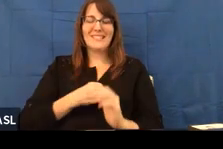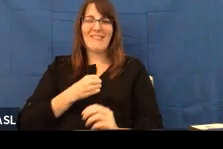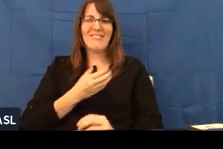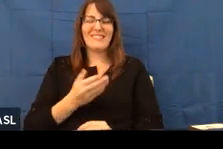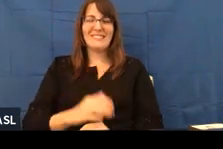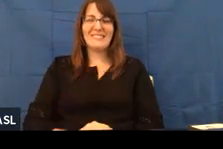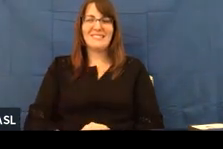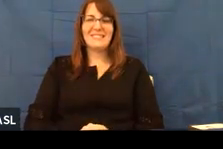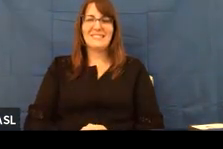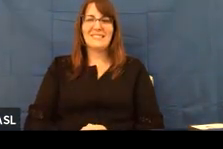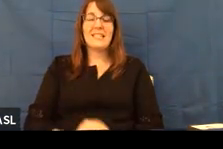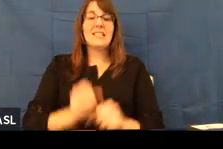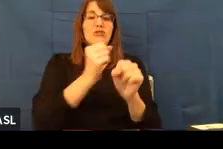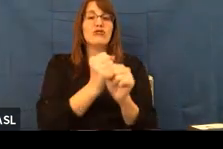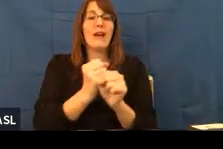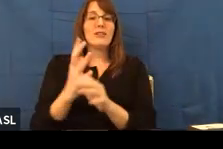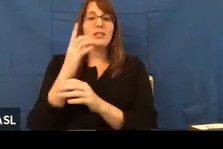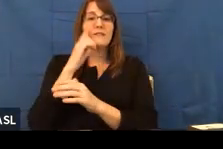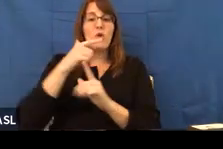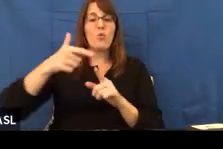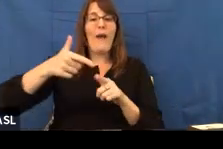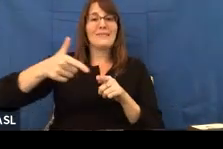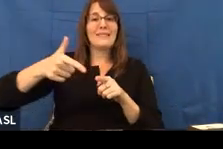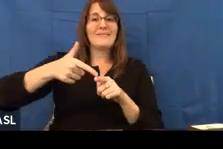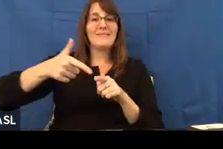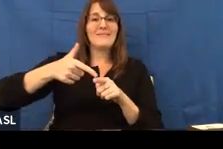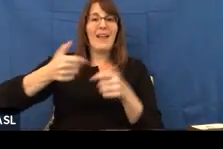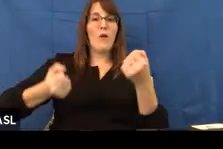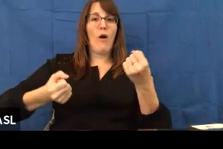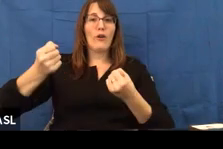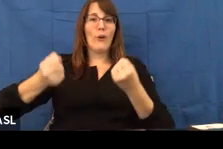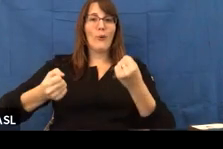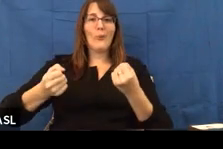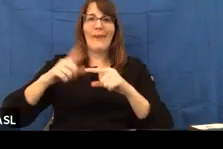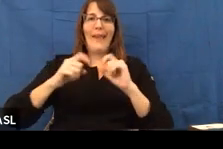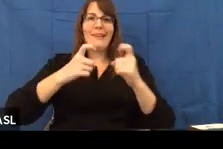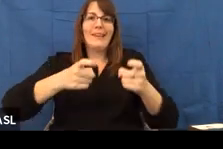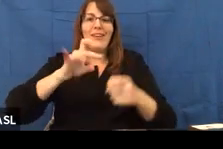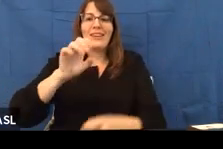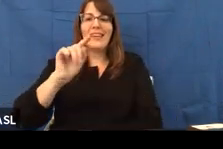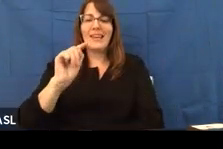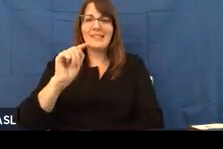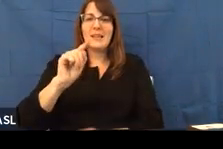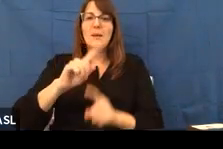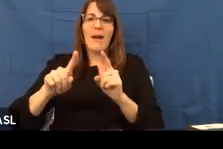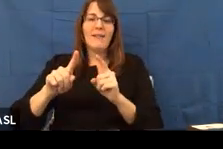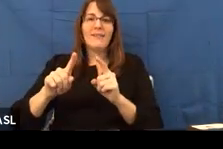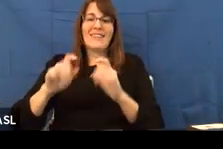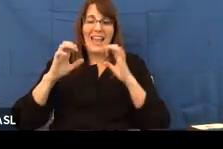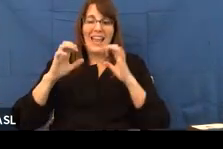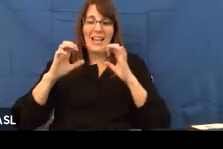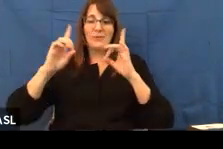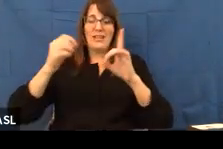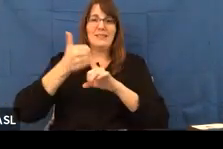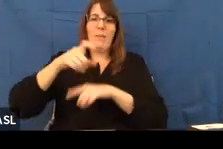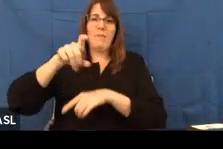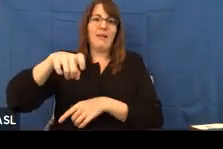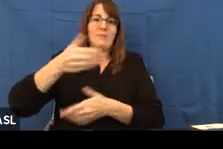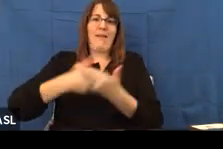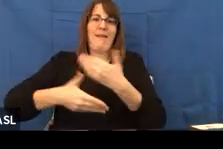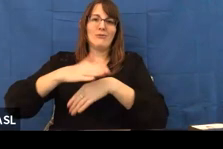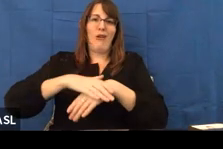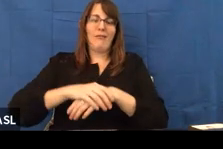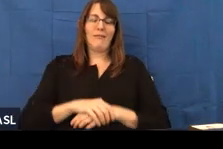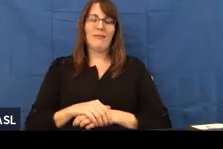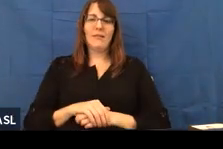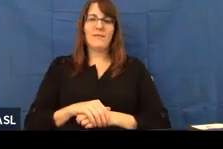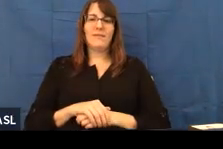Allison Frenzel : Strategies for welding auto where kids aren't really available. And yet, much of their educational I'm assuming you're asking for those strategies.